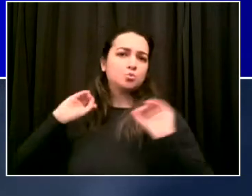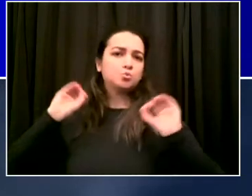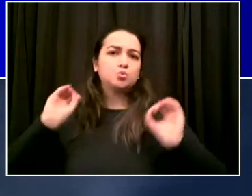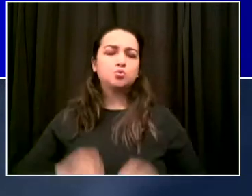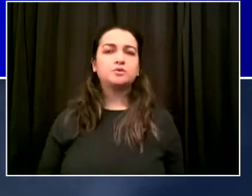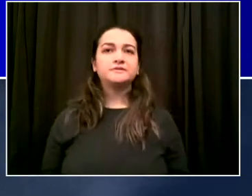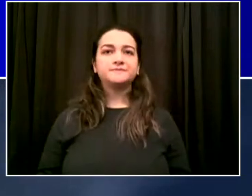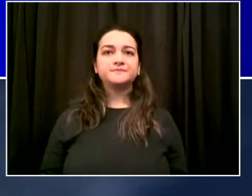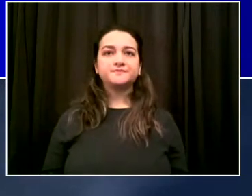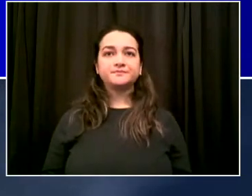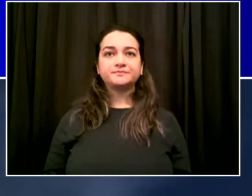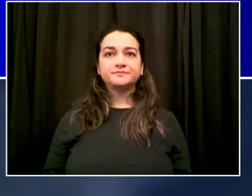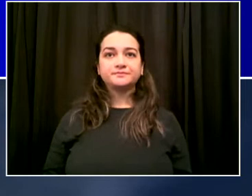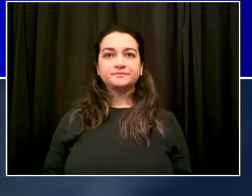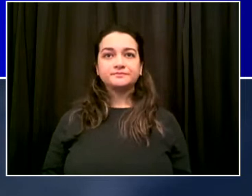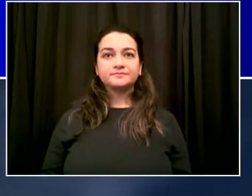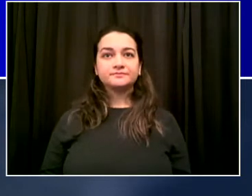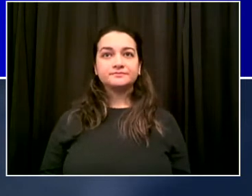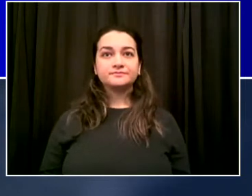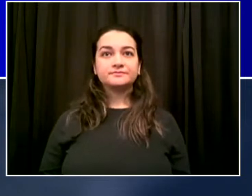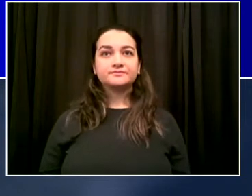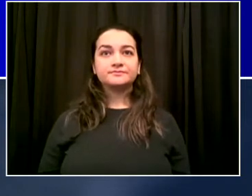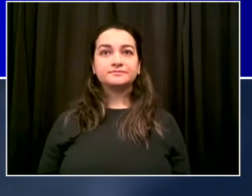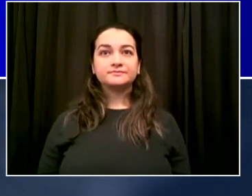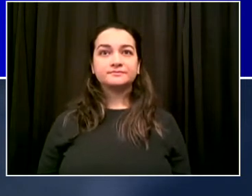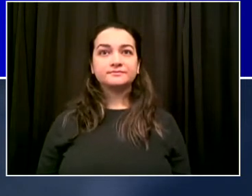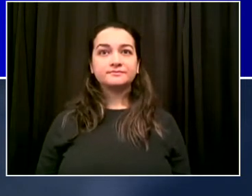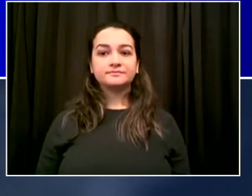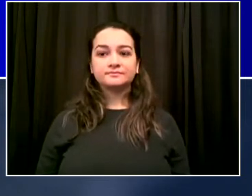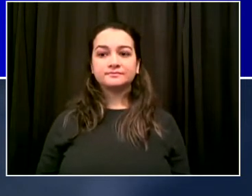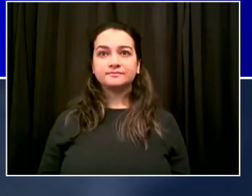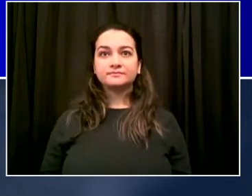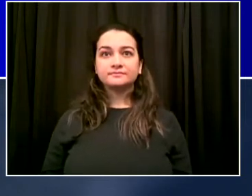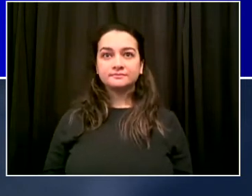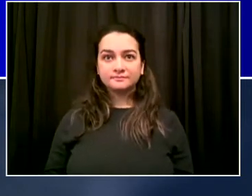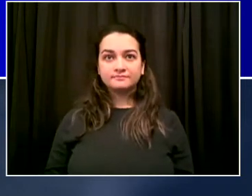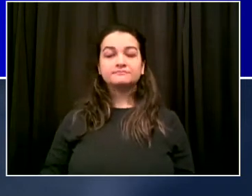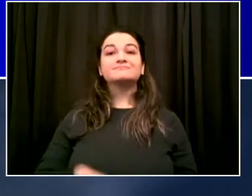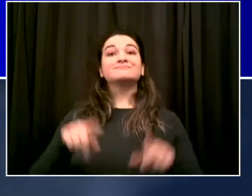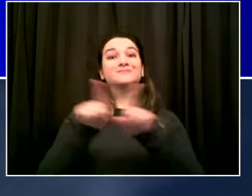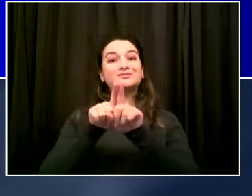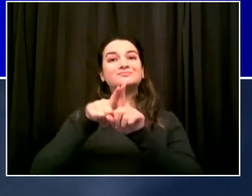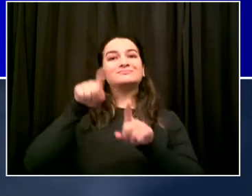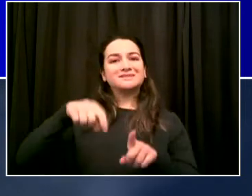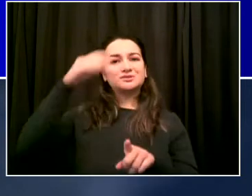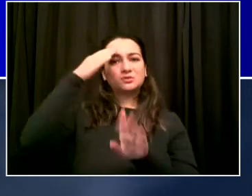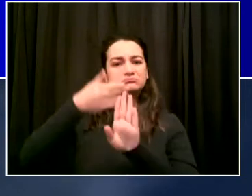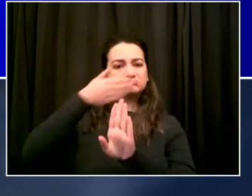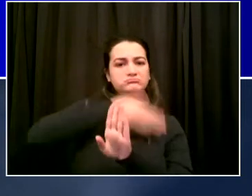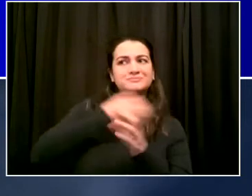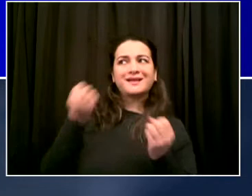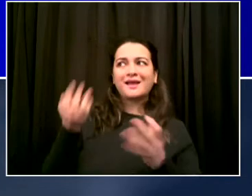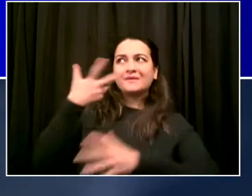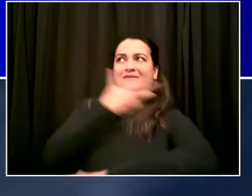WE DON'T NEED COMPLEXITY WE NEED SIMPLILICITY AT A A MMOEENT LIKE THIS. THE BETTER WE KNOW WHAT KIND OF SUPPLY WERE